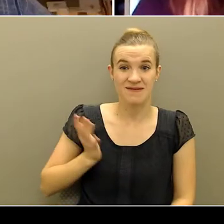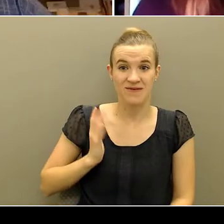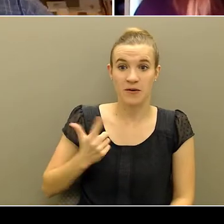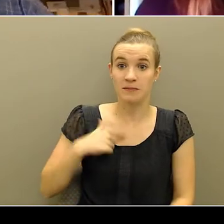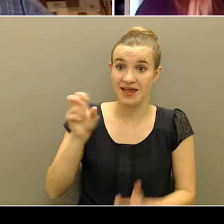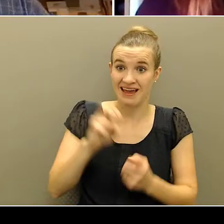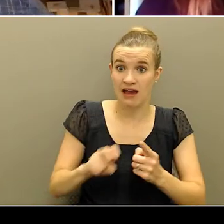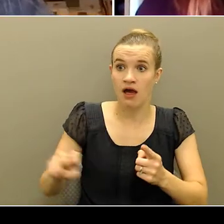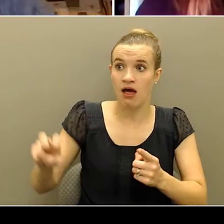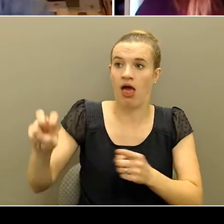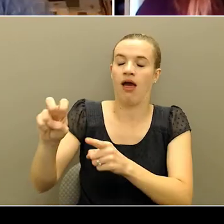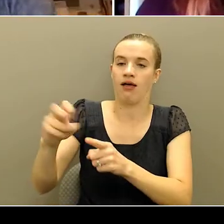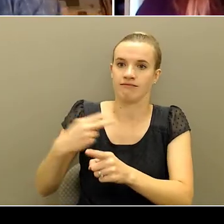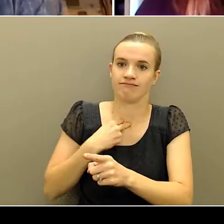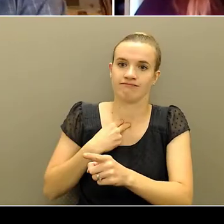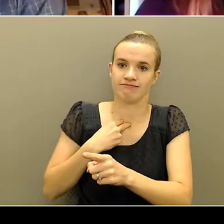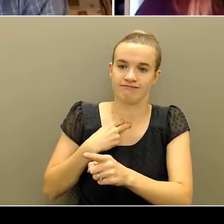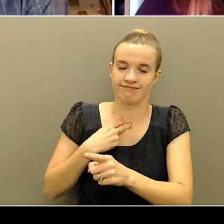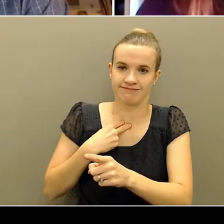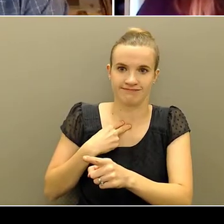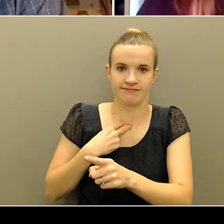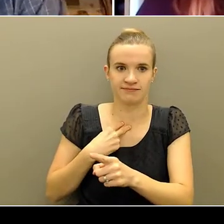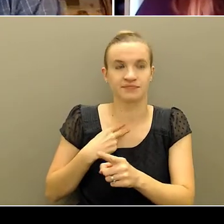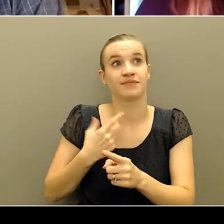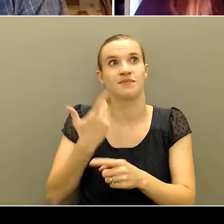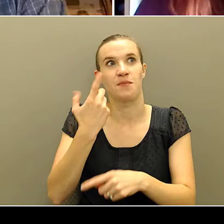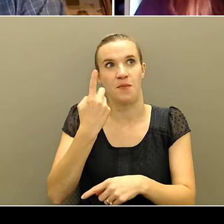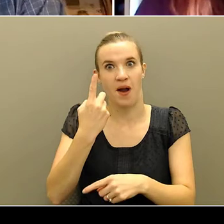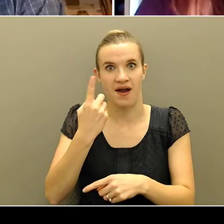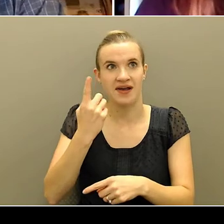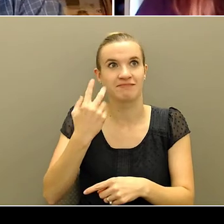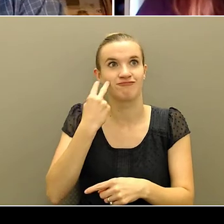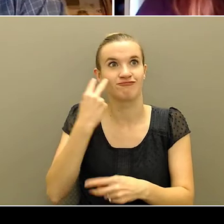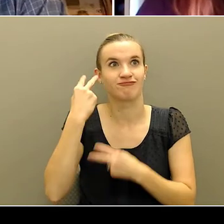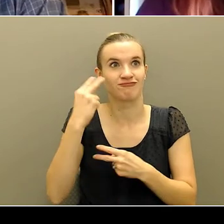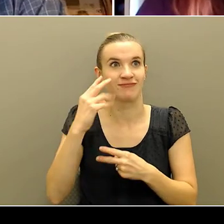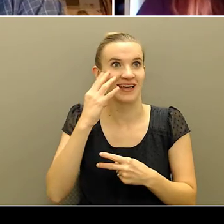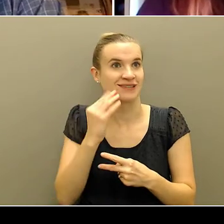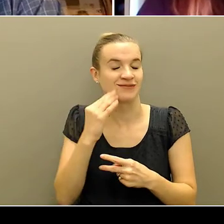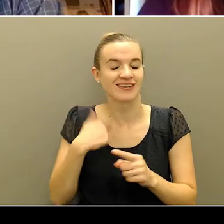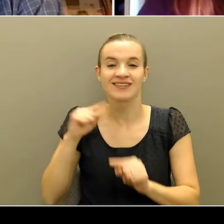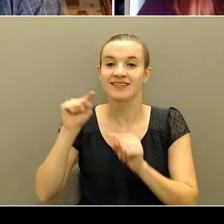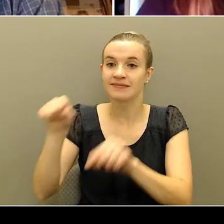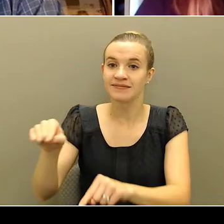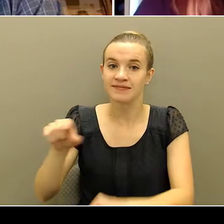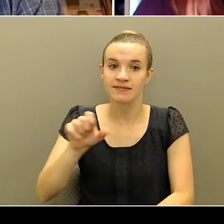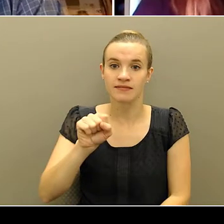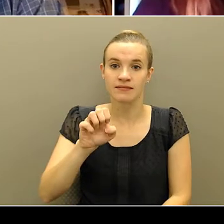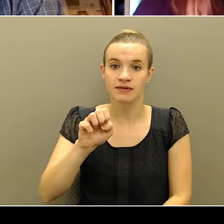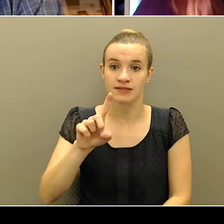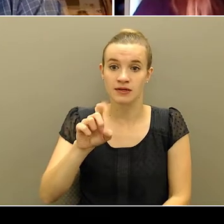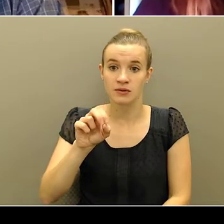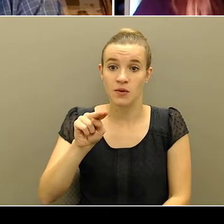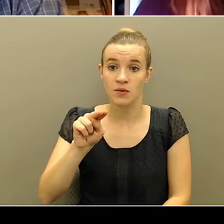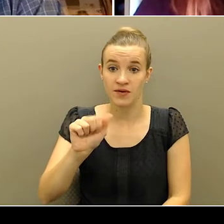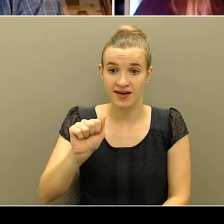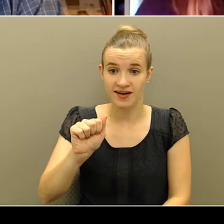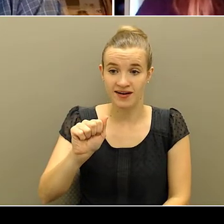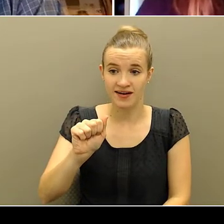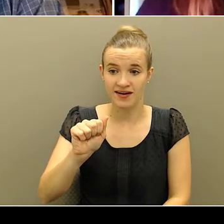that I was at this overlook, and I saw this trail that I could do, but it had